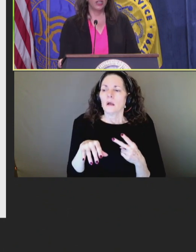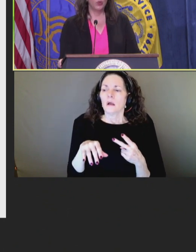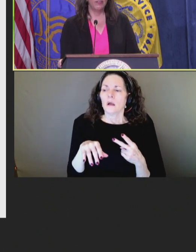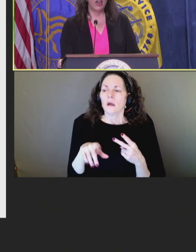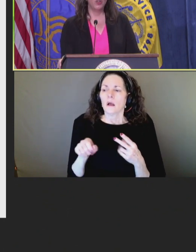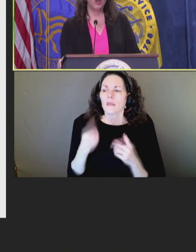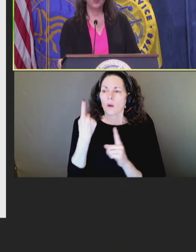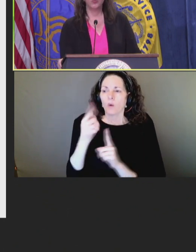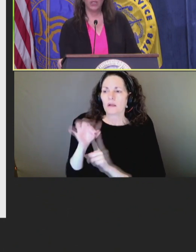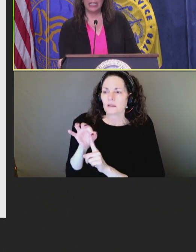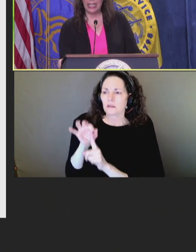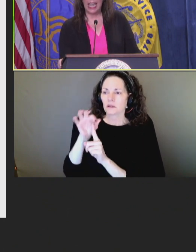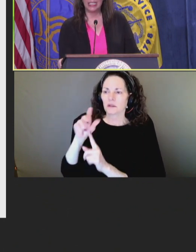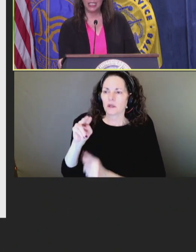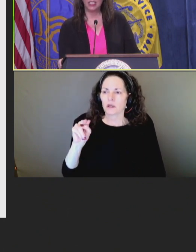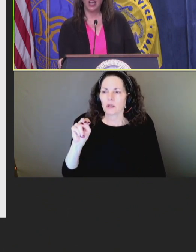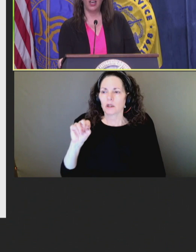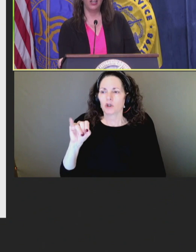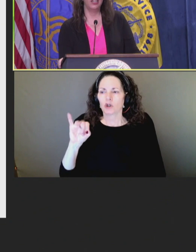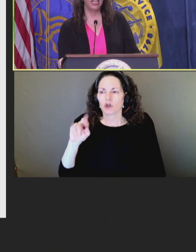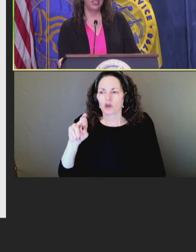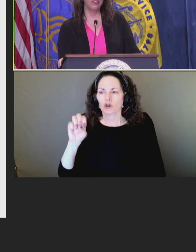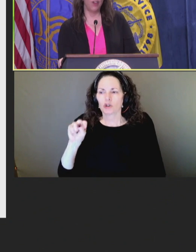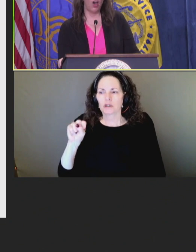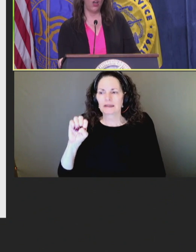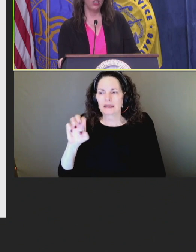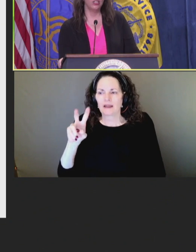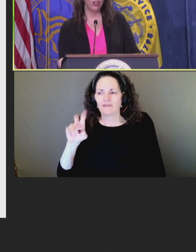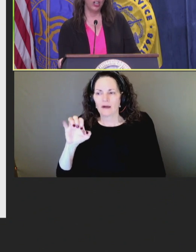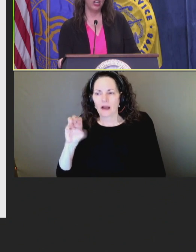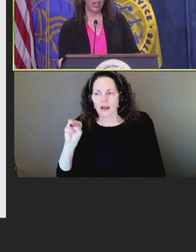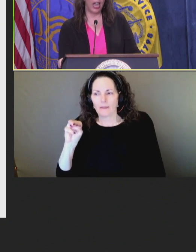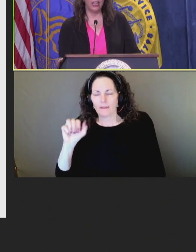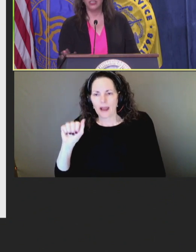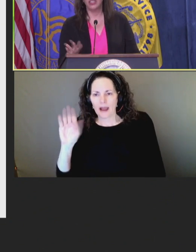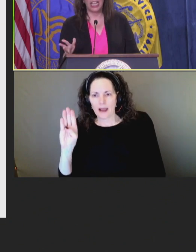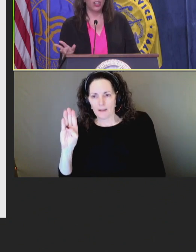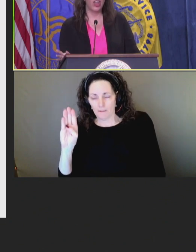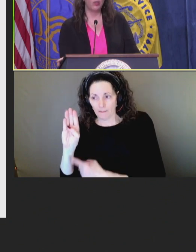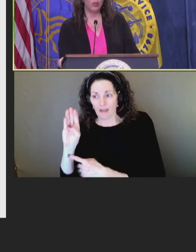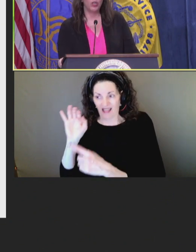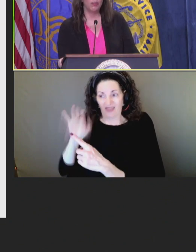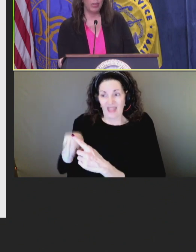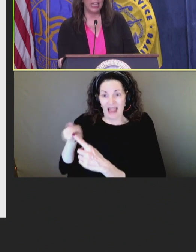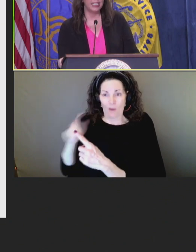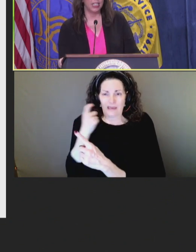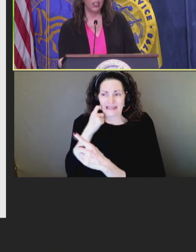we found out pretty late in the fall, or later than would've been ideal,